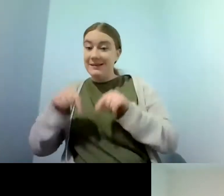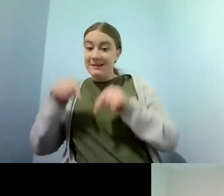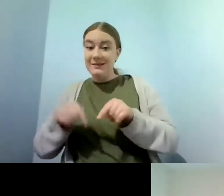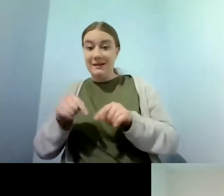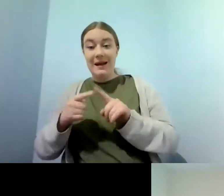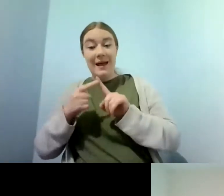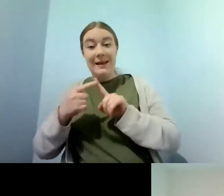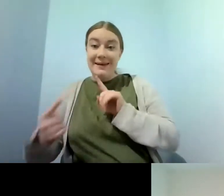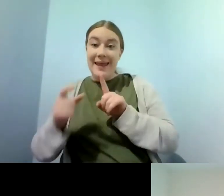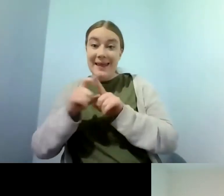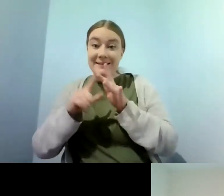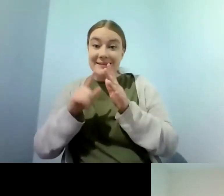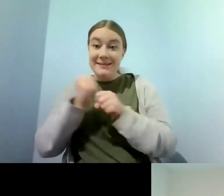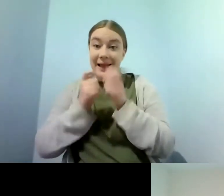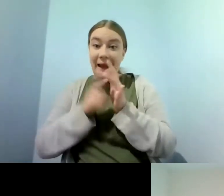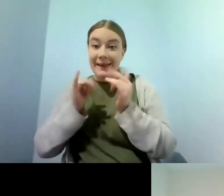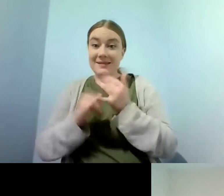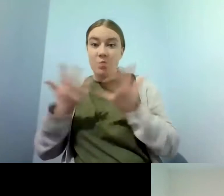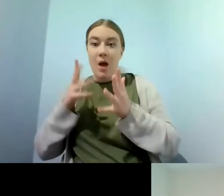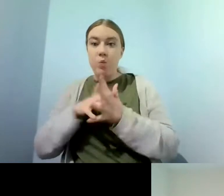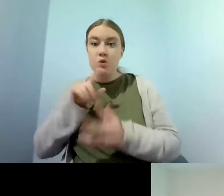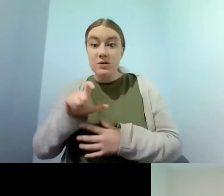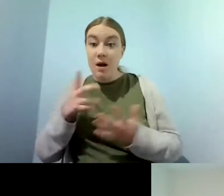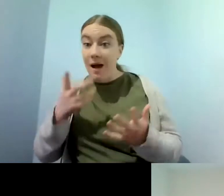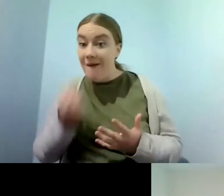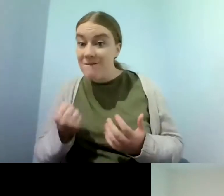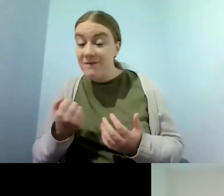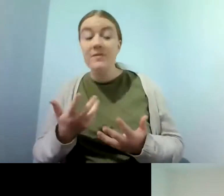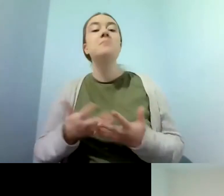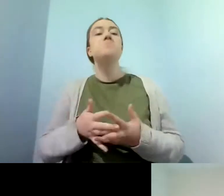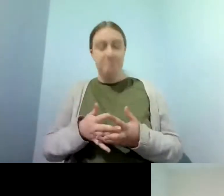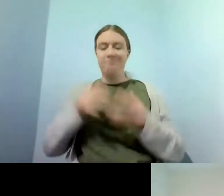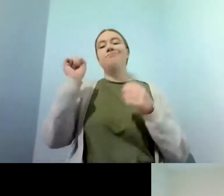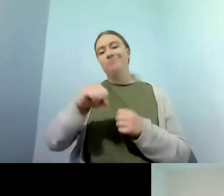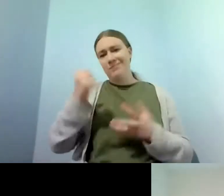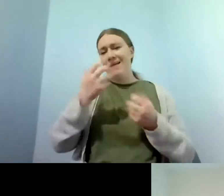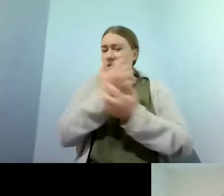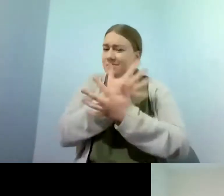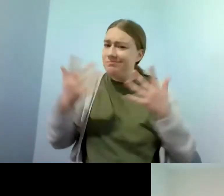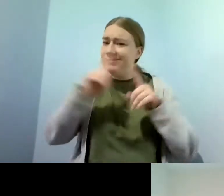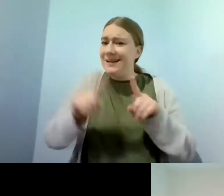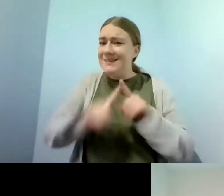river and near diglis in worcester yeah so we have many different opportunities specifically